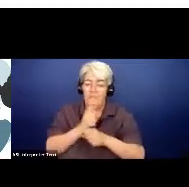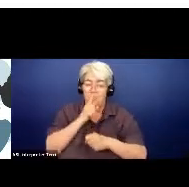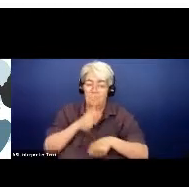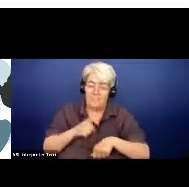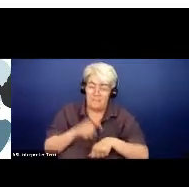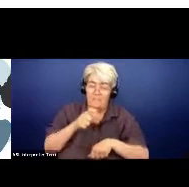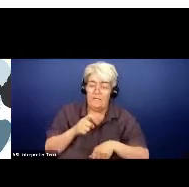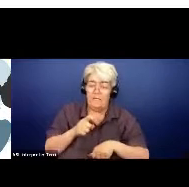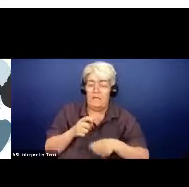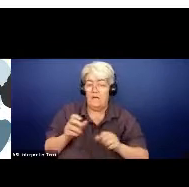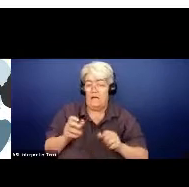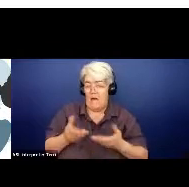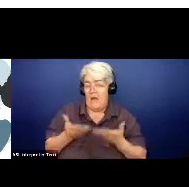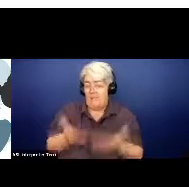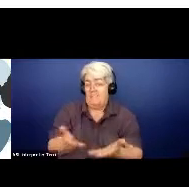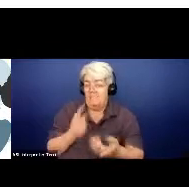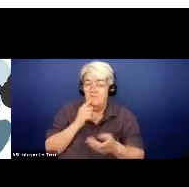access to services and that we're identifying